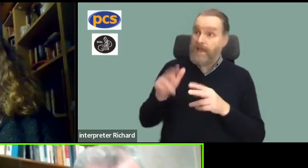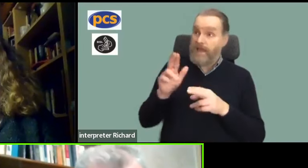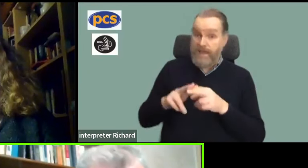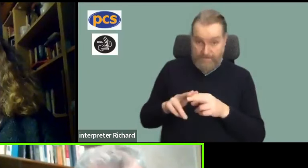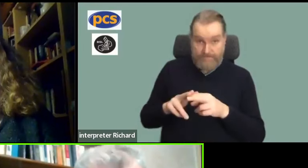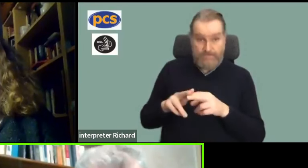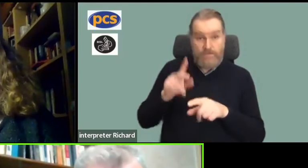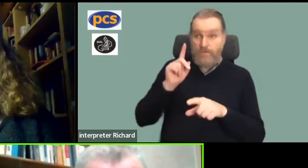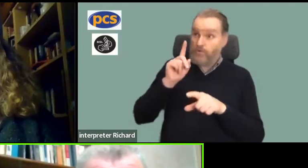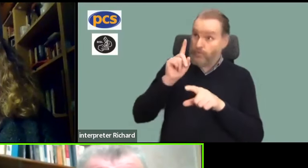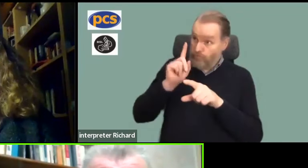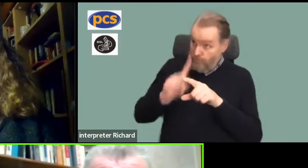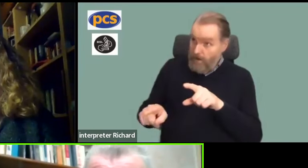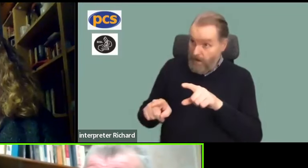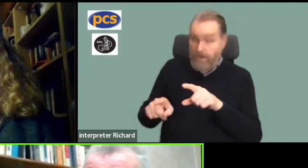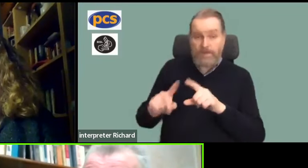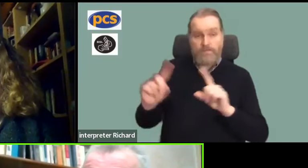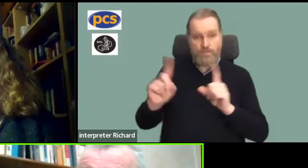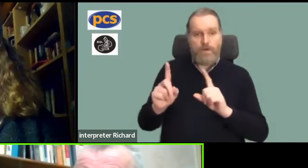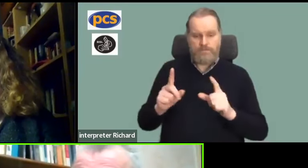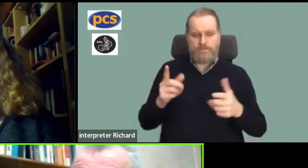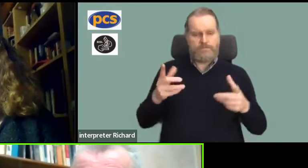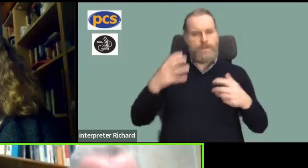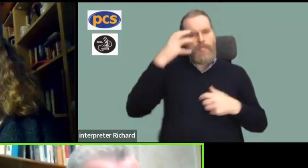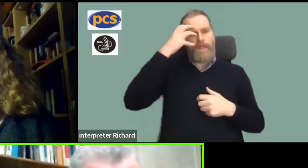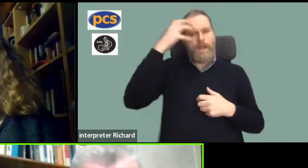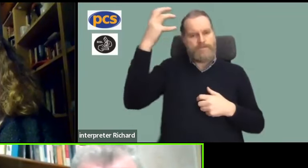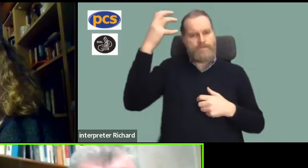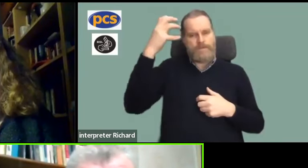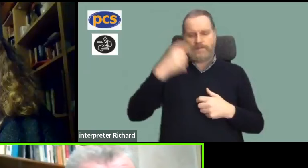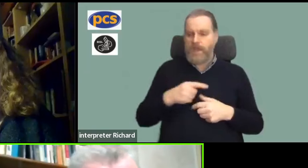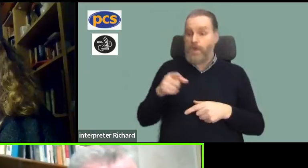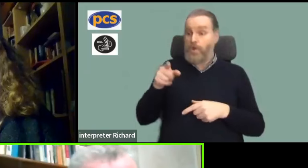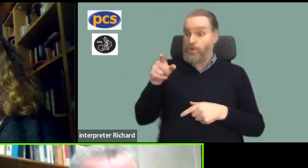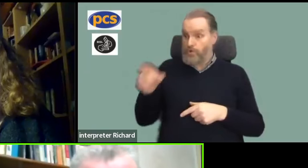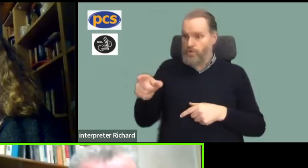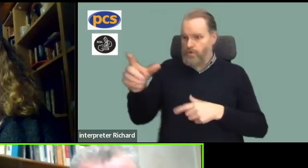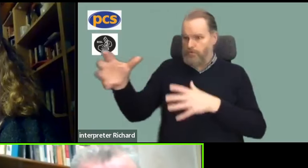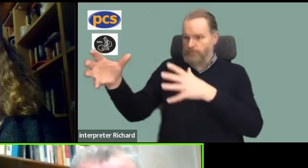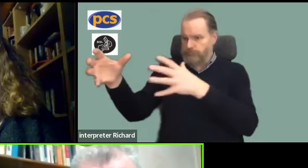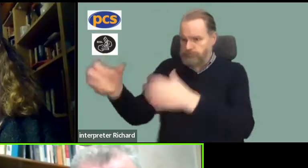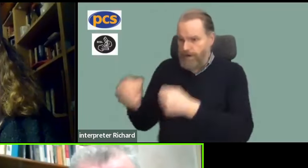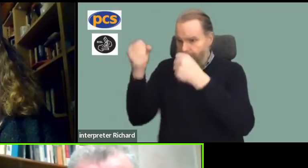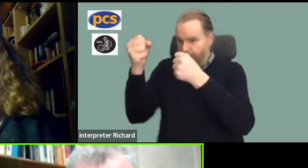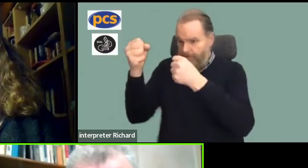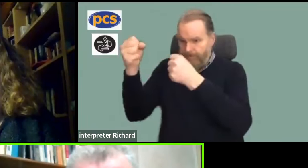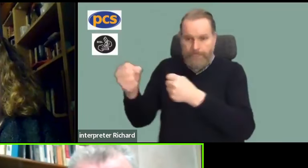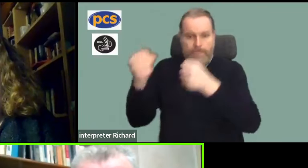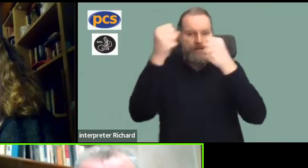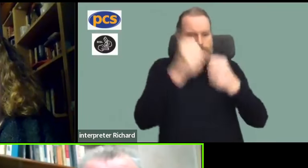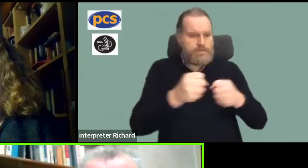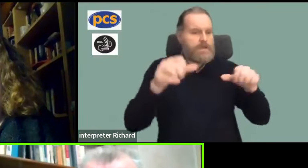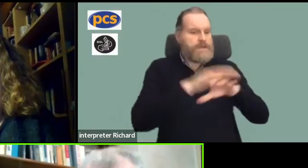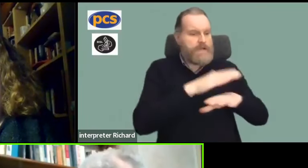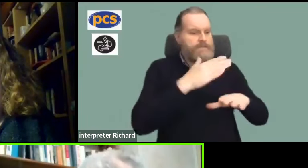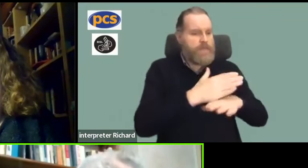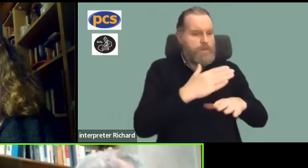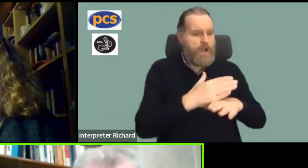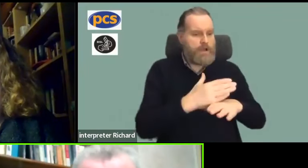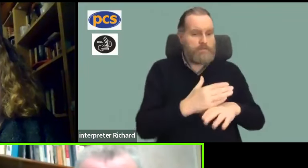will s that are response to do that will be to call more members out on strike, and to out on strike, and to serve more notice, to try to tell them that it would just it would just cause more disruptive in the in the short.